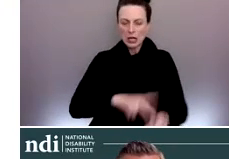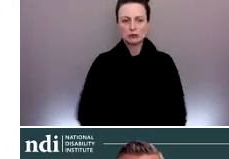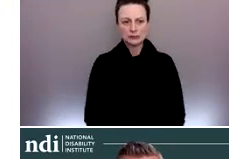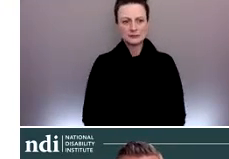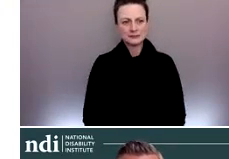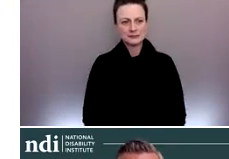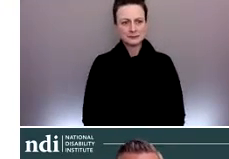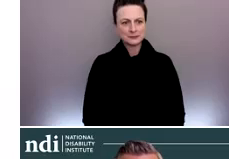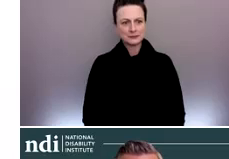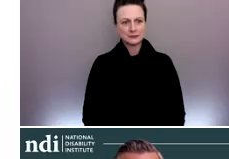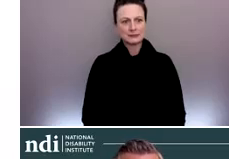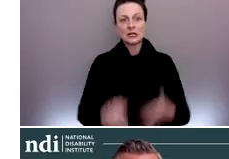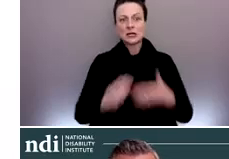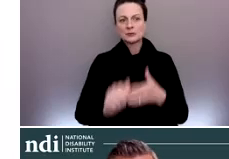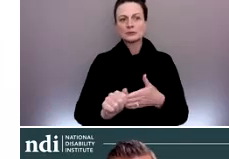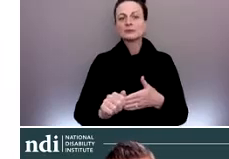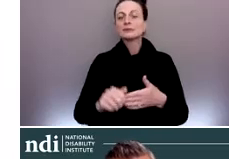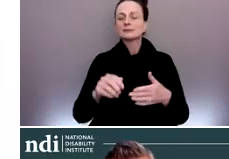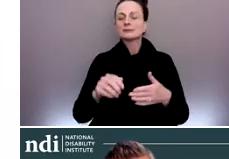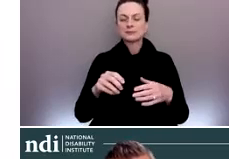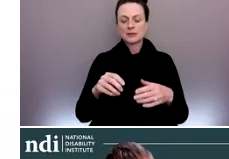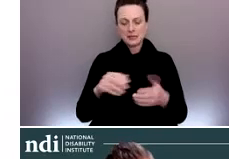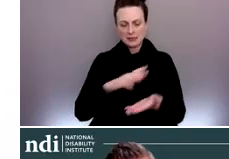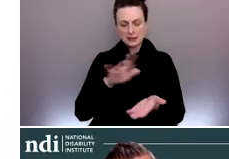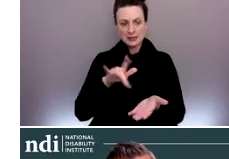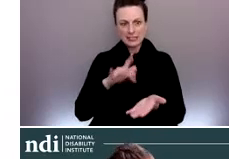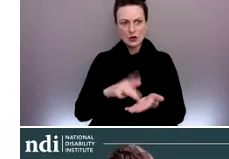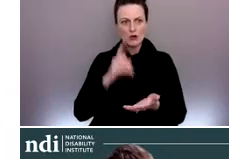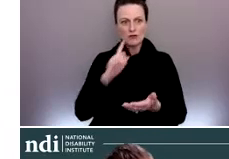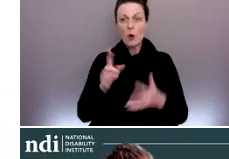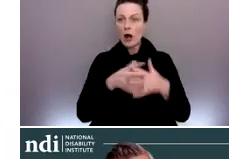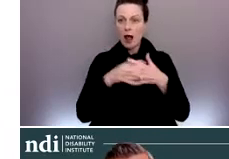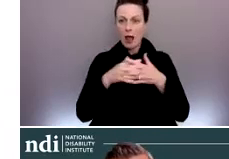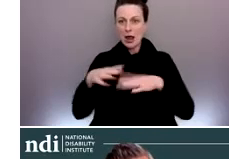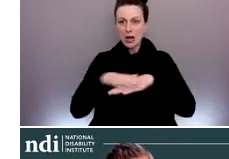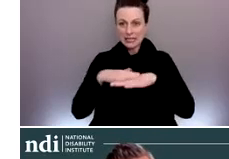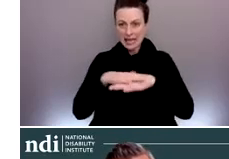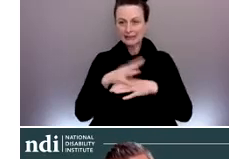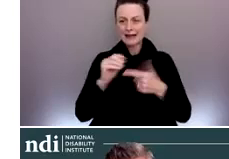directs the Centers for American Indian and Alaska Native Health, and occupies the Colorado